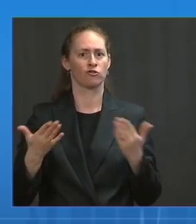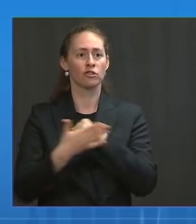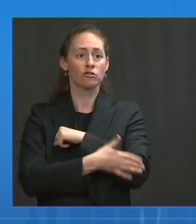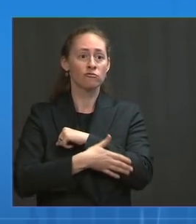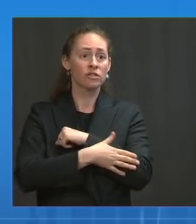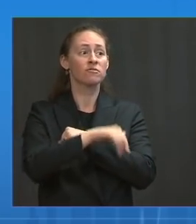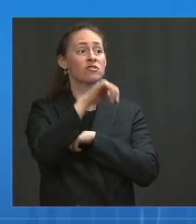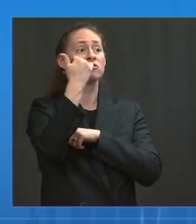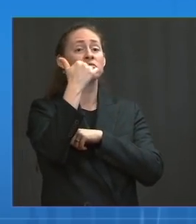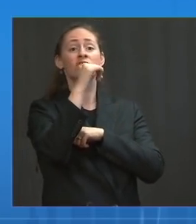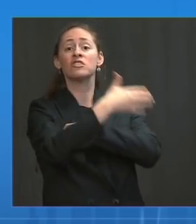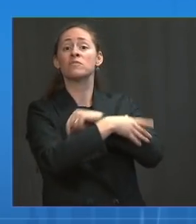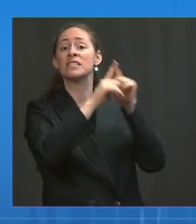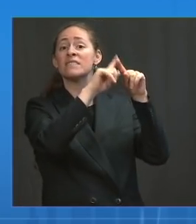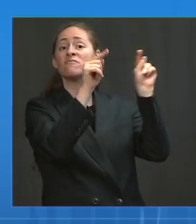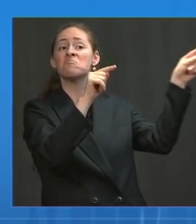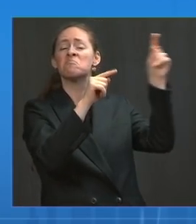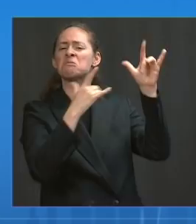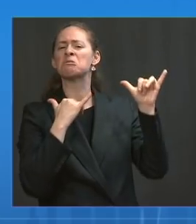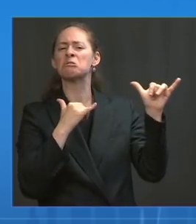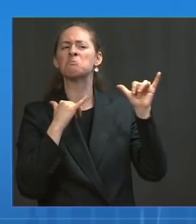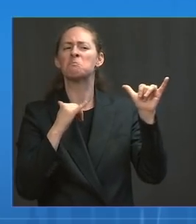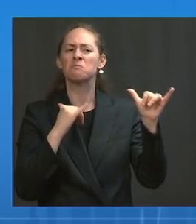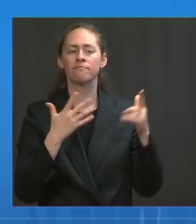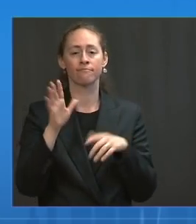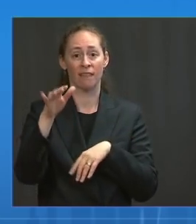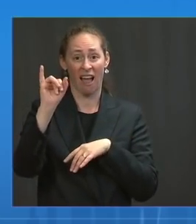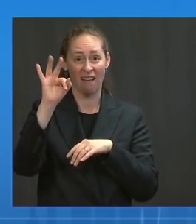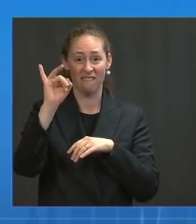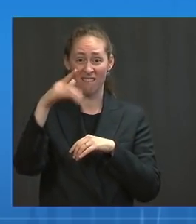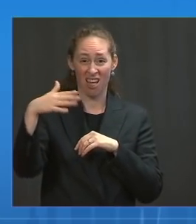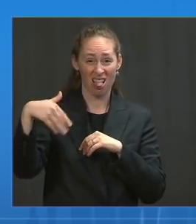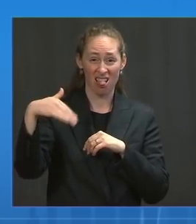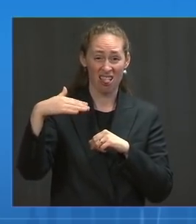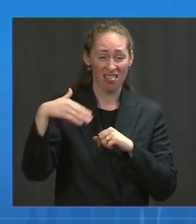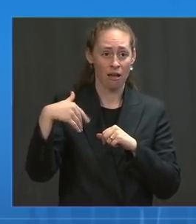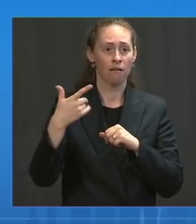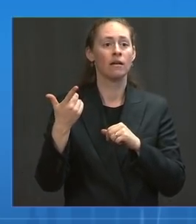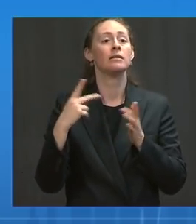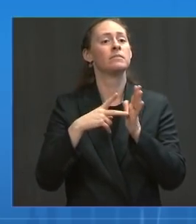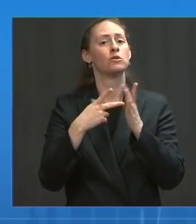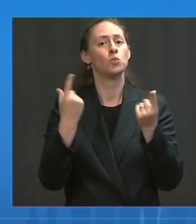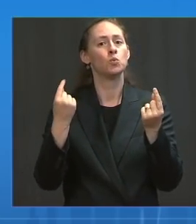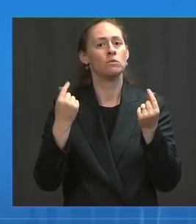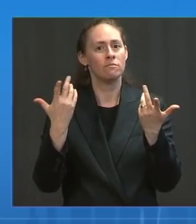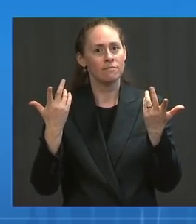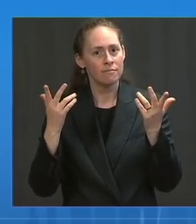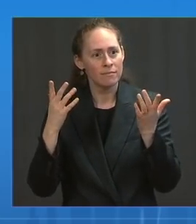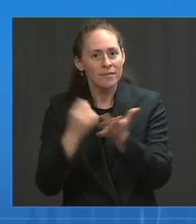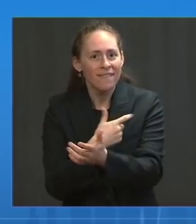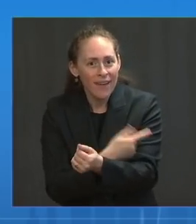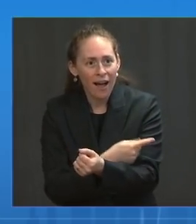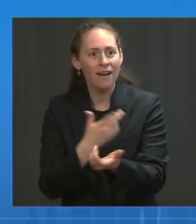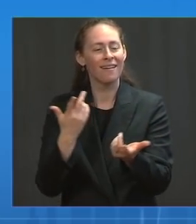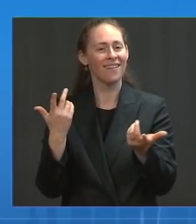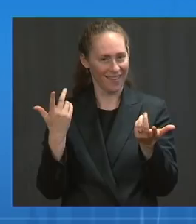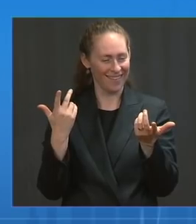I want to emphasize, however, that if you are not vaccinated, first you should go get vaccinated, but second until you are fully vaccinated,